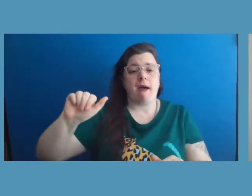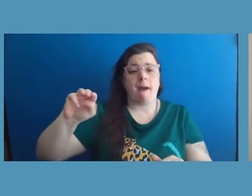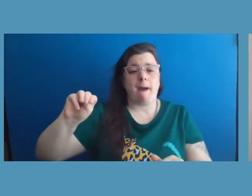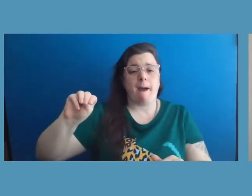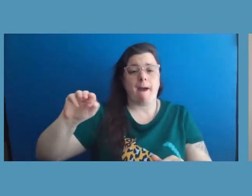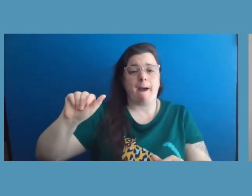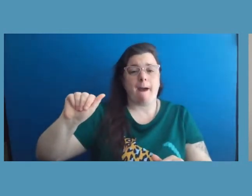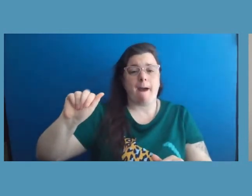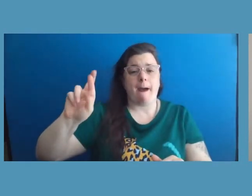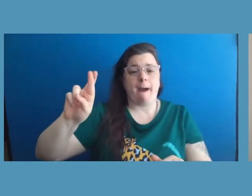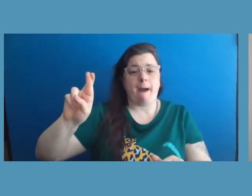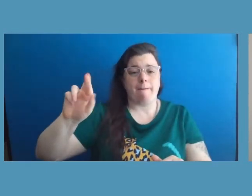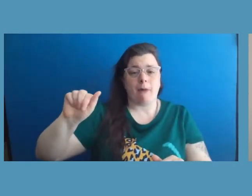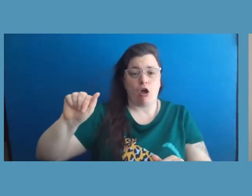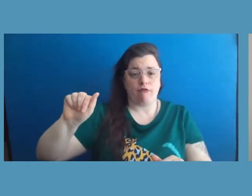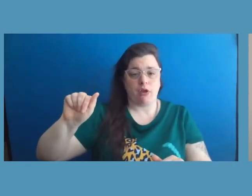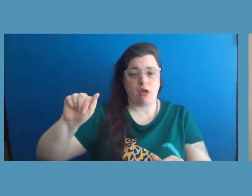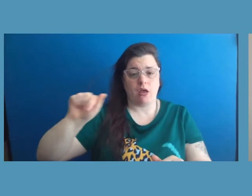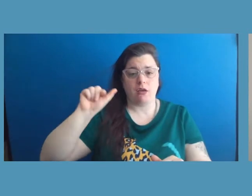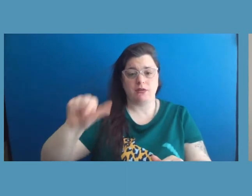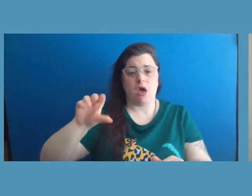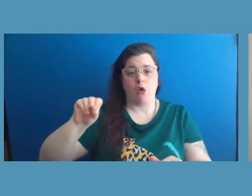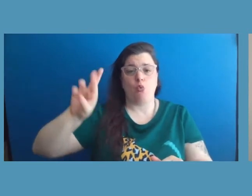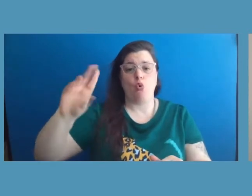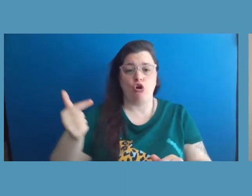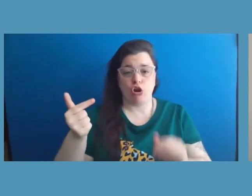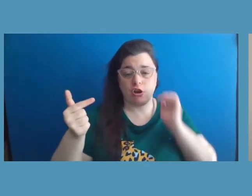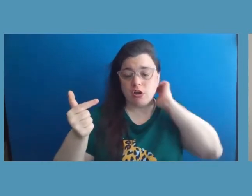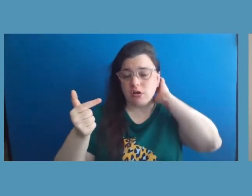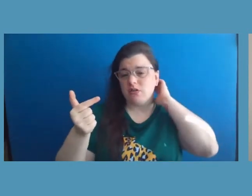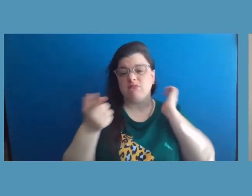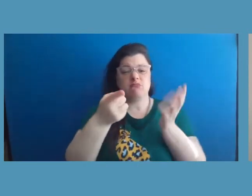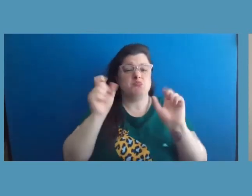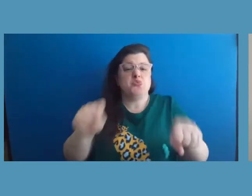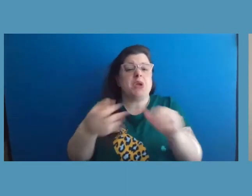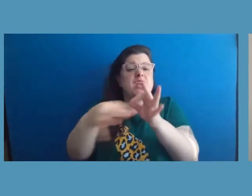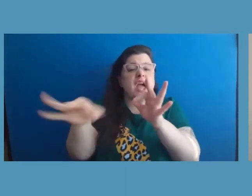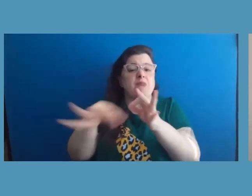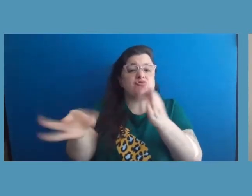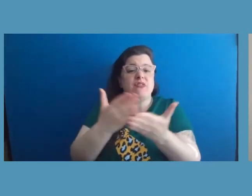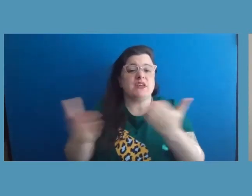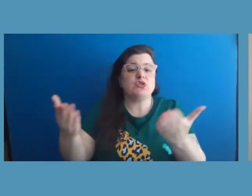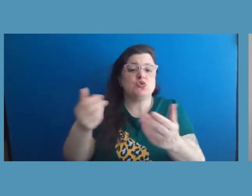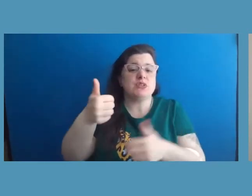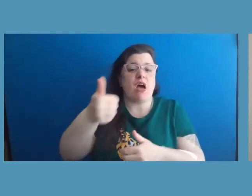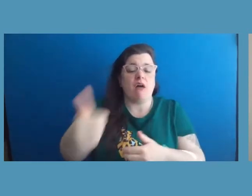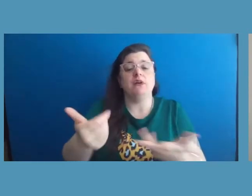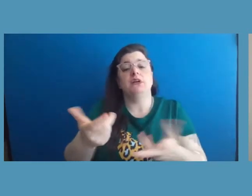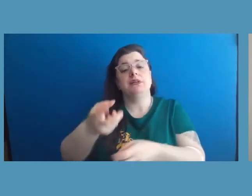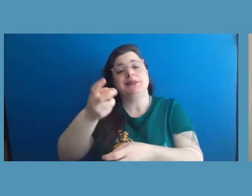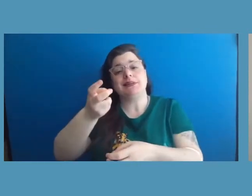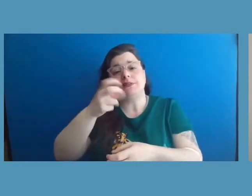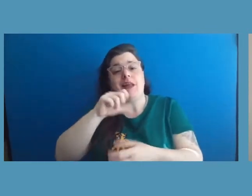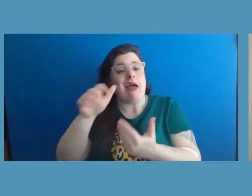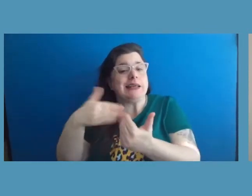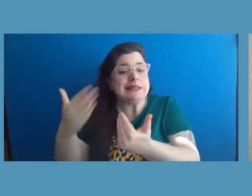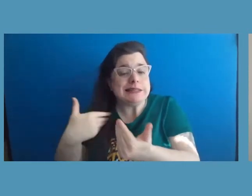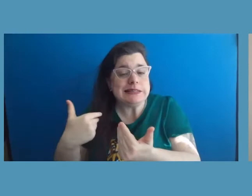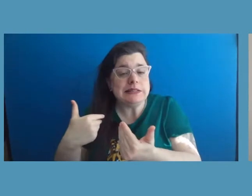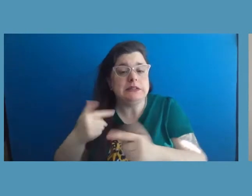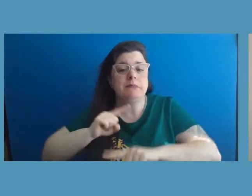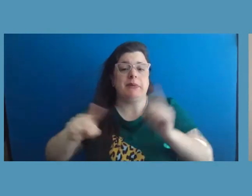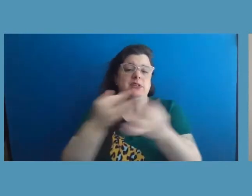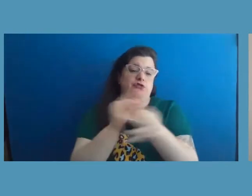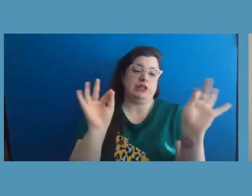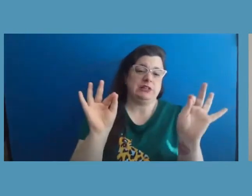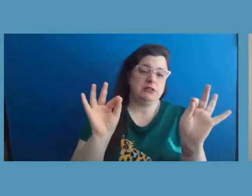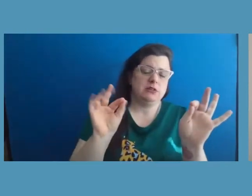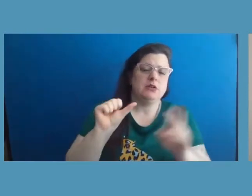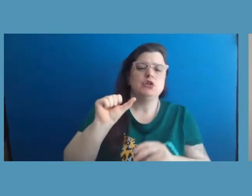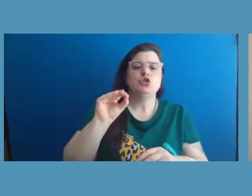are free services. Like Amara.org, you can caption things yourself. It is not easy